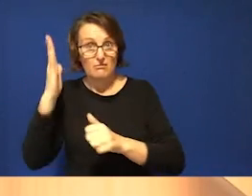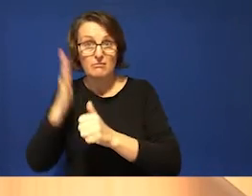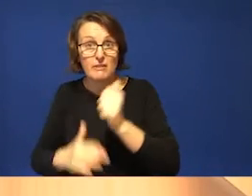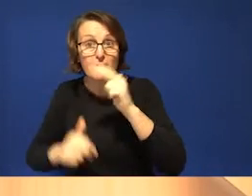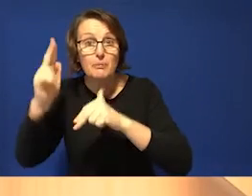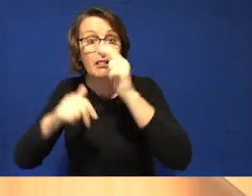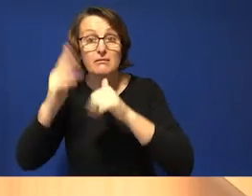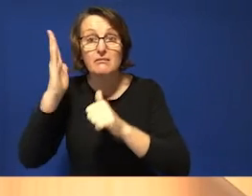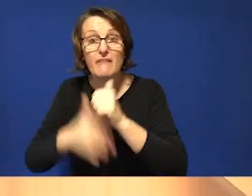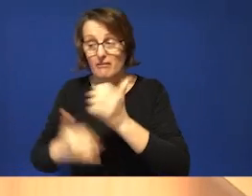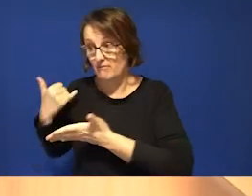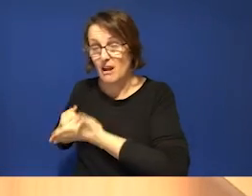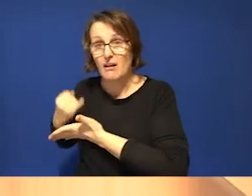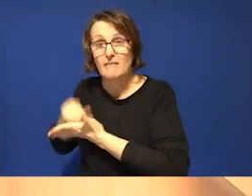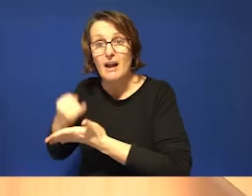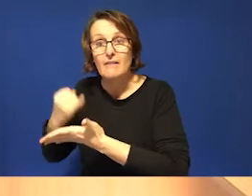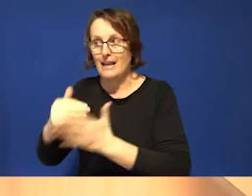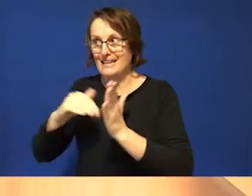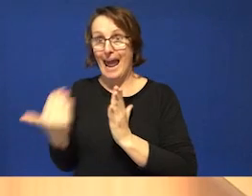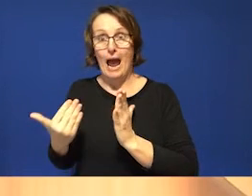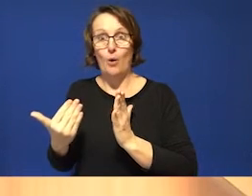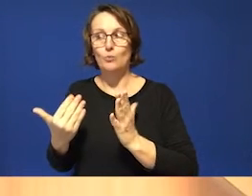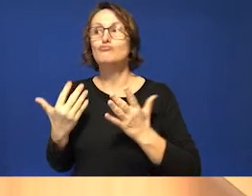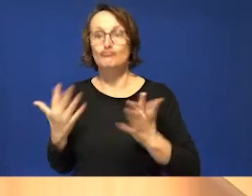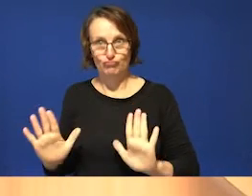nothing had ever happened. And we were in a situation where